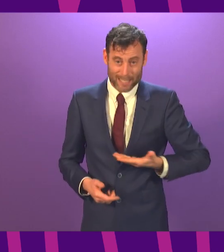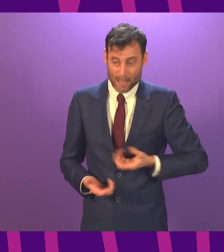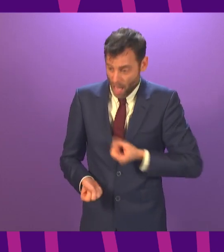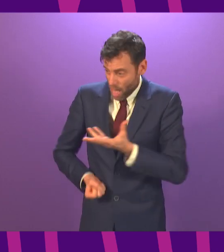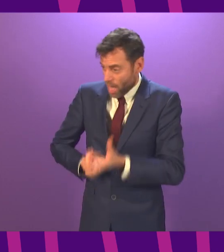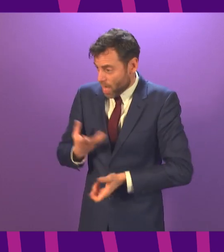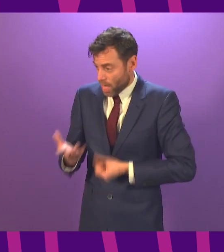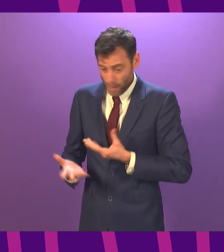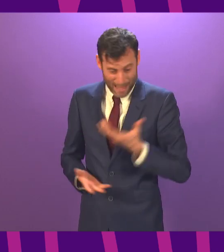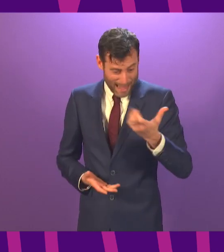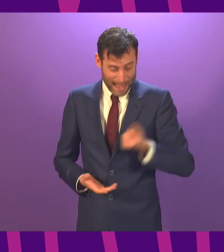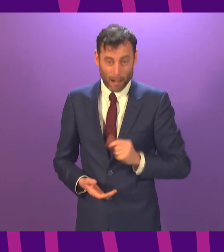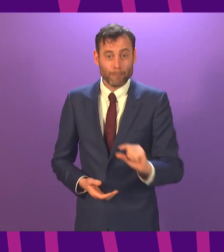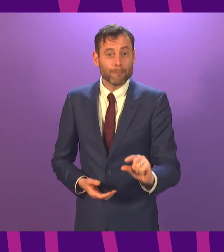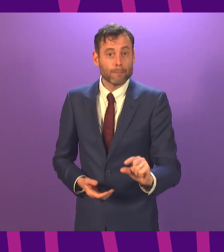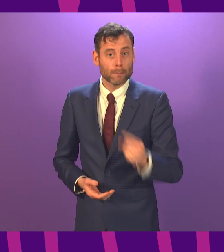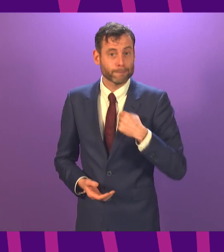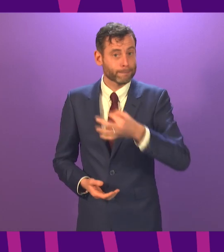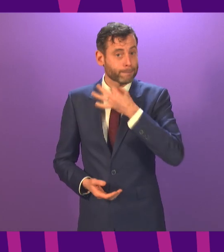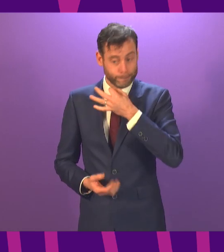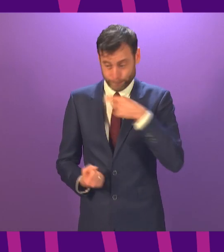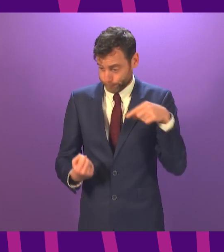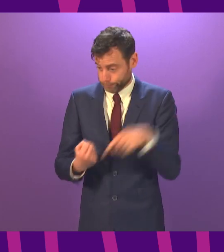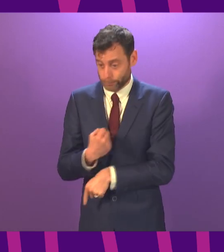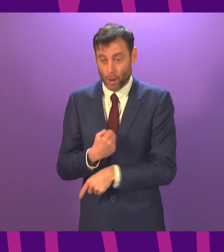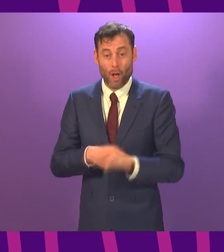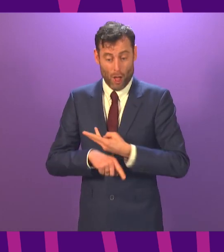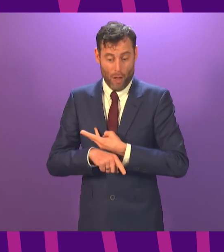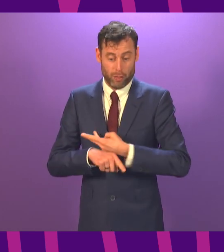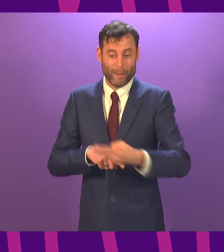to survive because of the lockdown … his next 3 weeks lockdown will cripple me if I